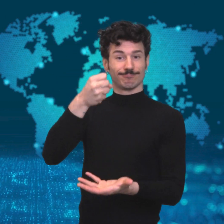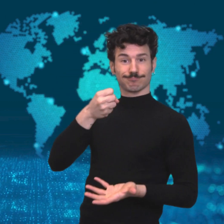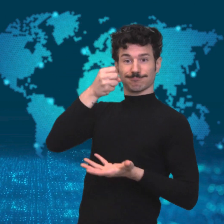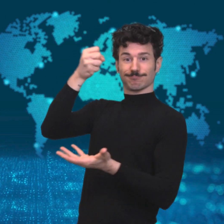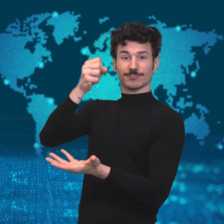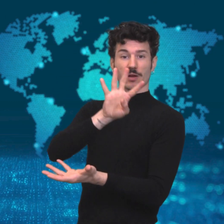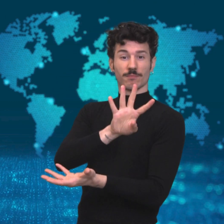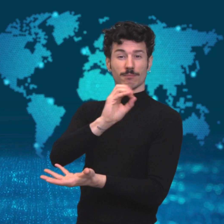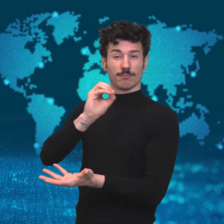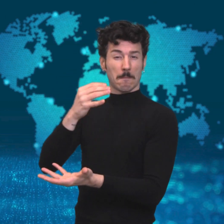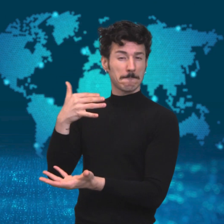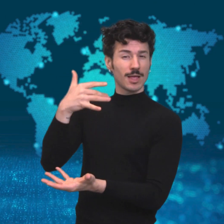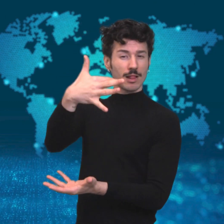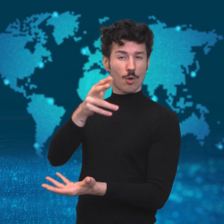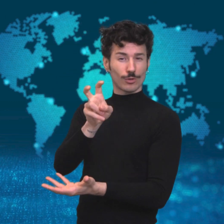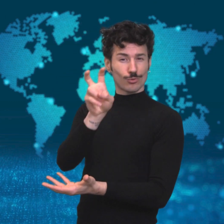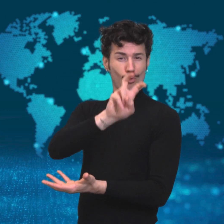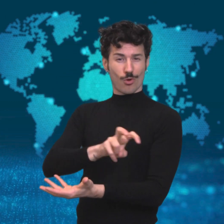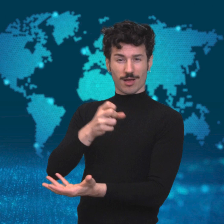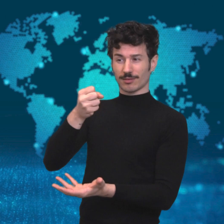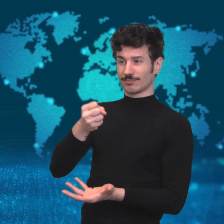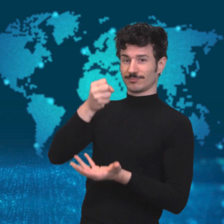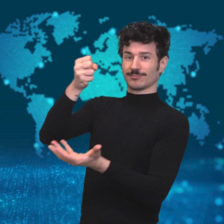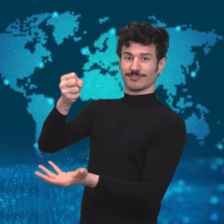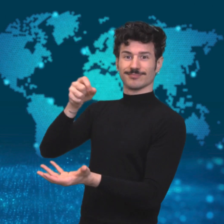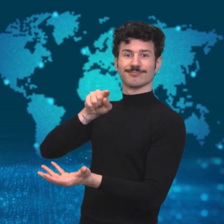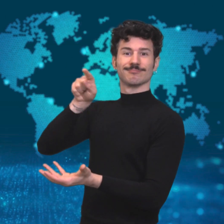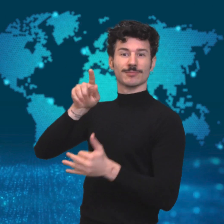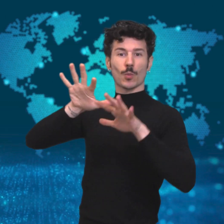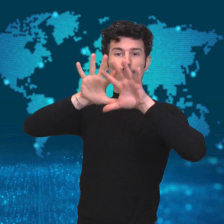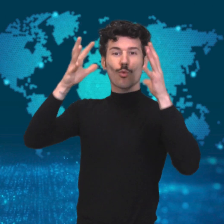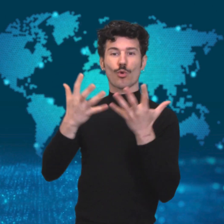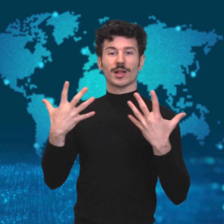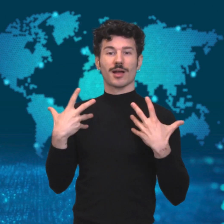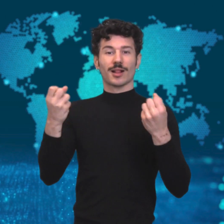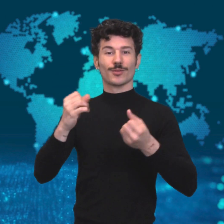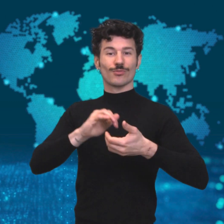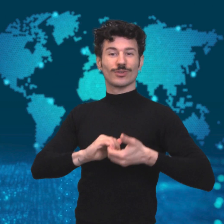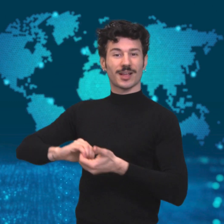Trump announced he is cutting funding, with more